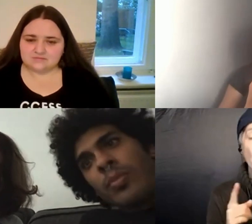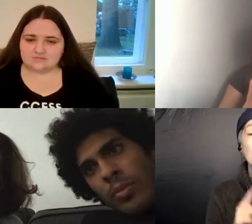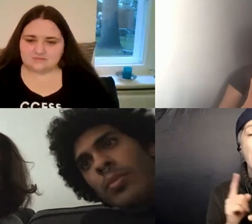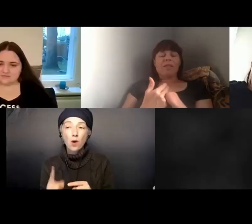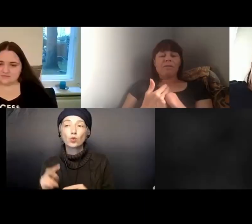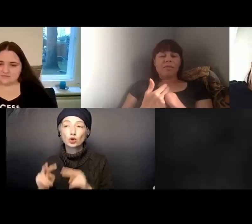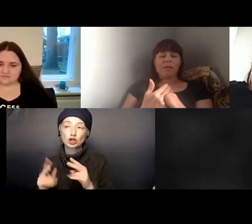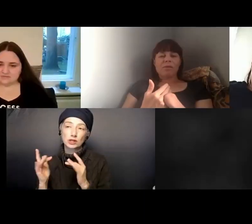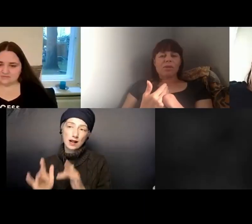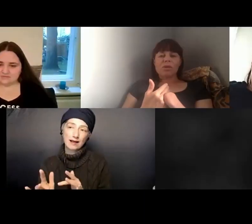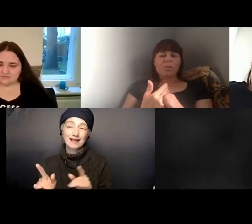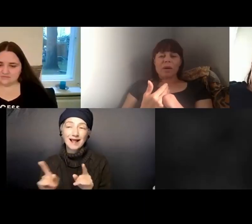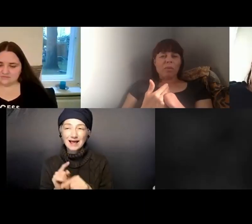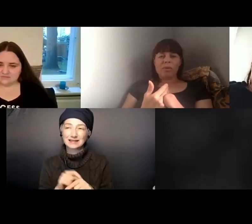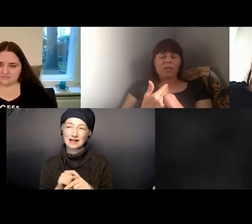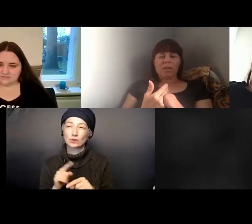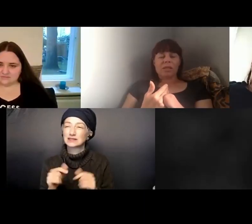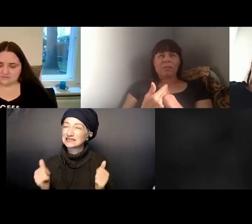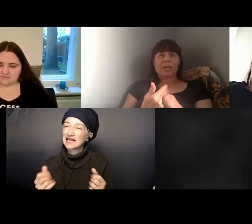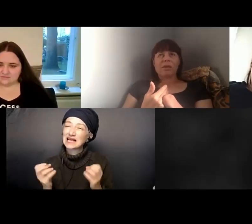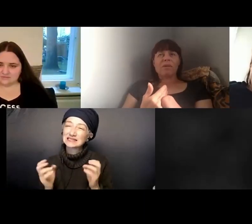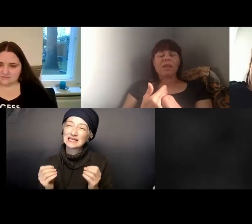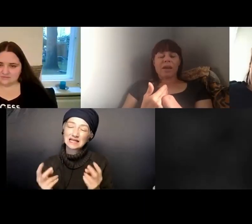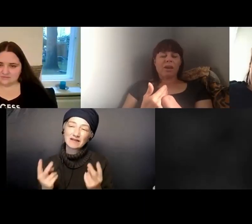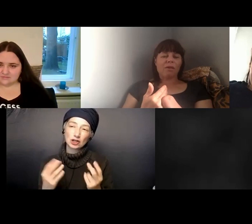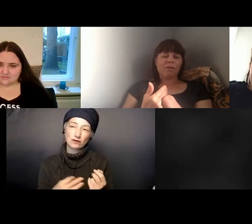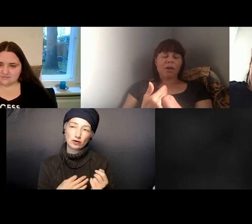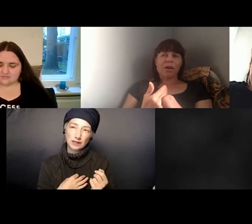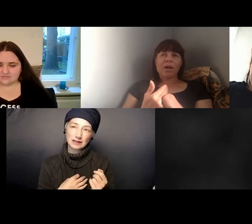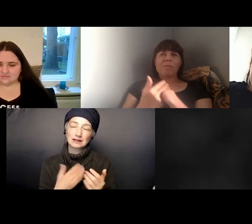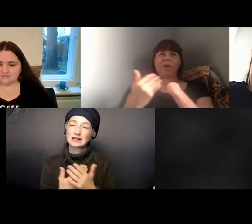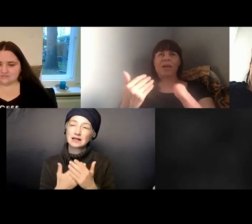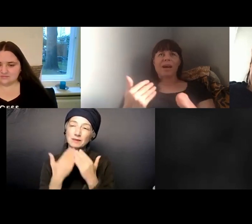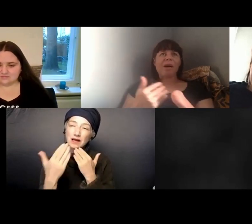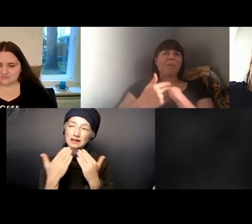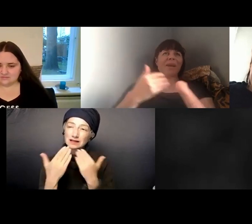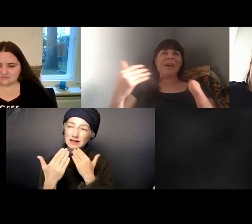And that feels super important to me. So, I really thank you for bringing that up.